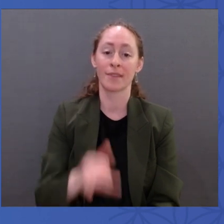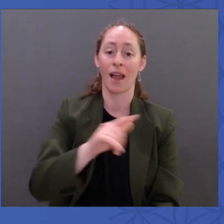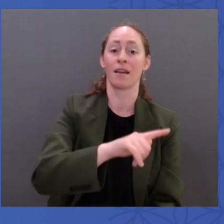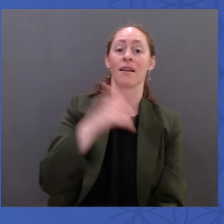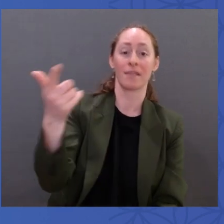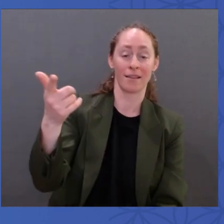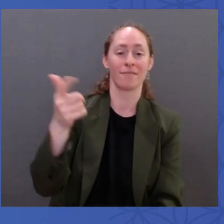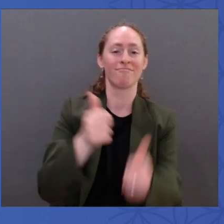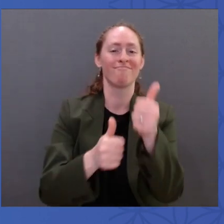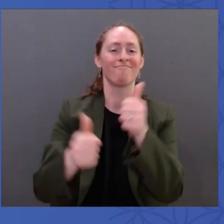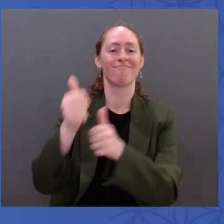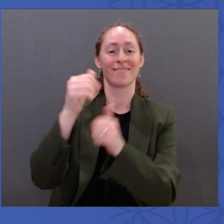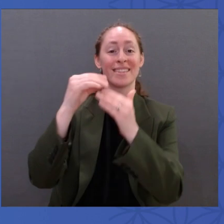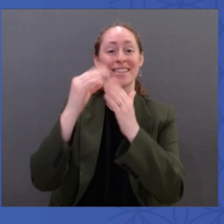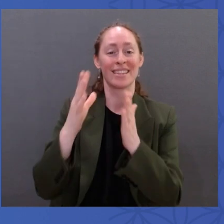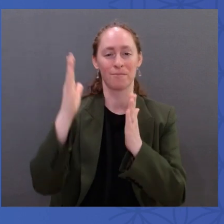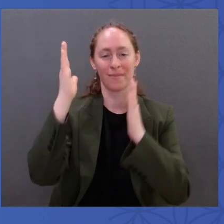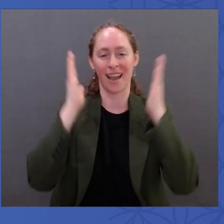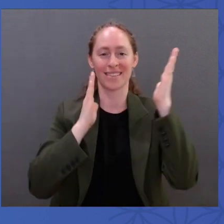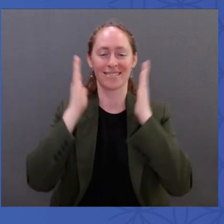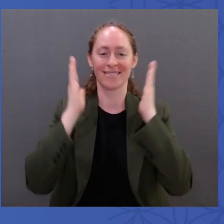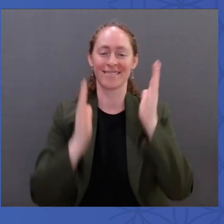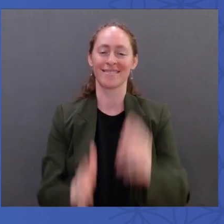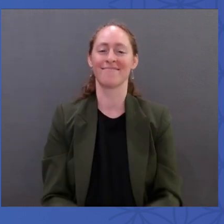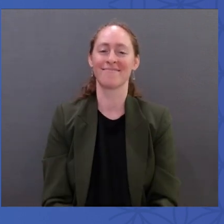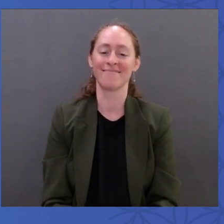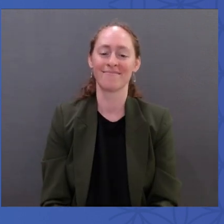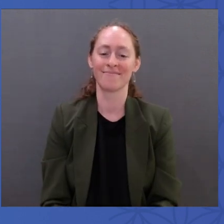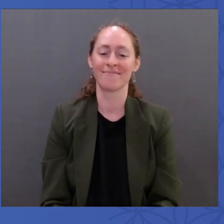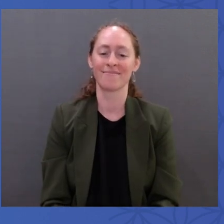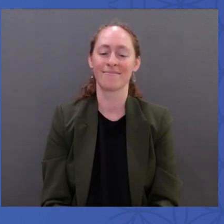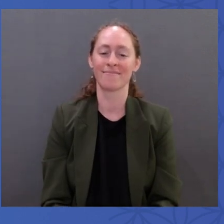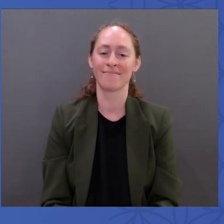Minister Azmin: President Biden, prime minister Kishida honorable leaders.